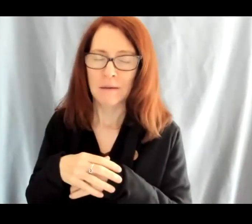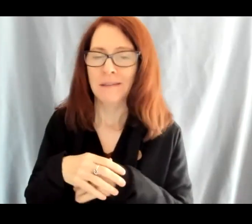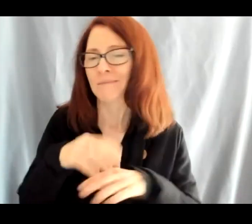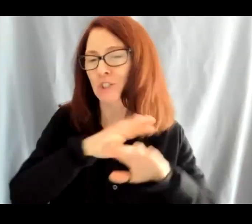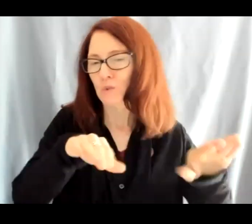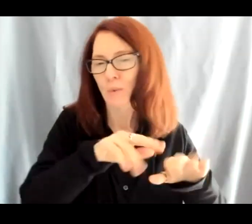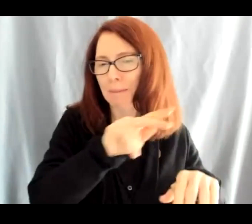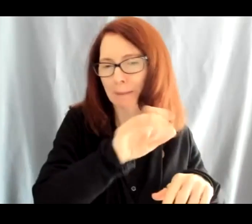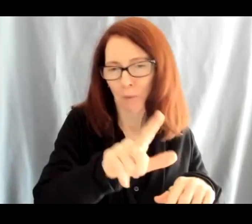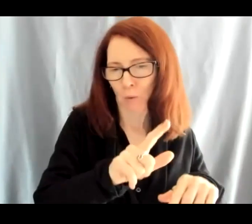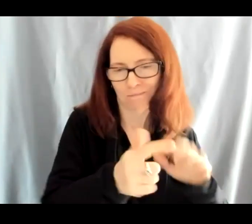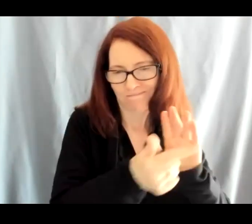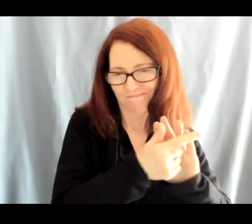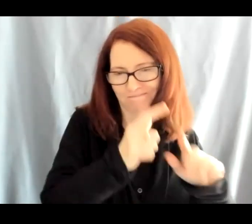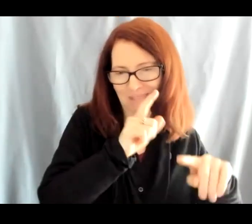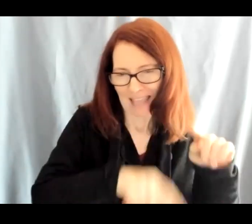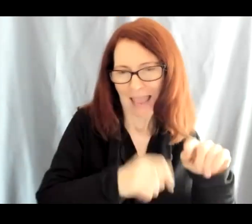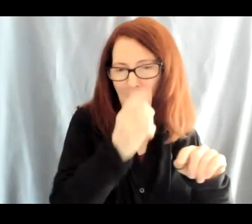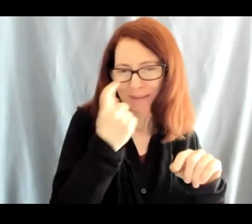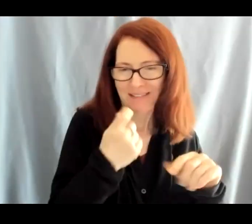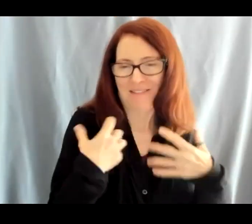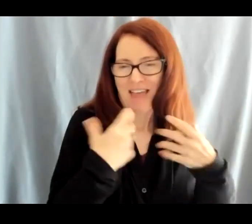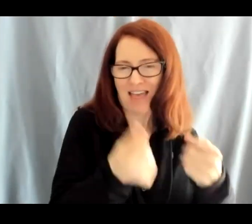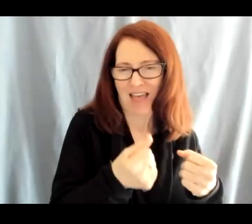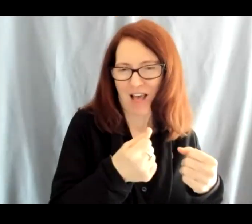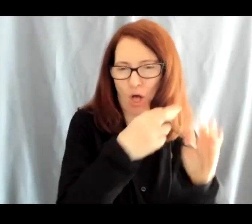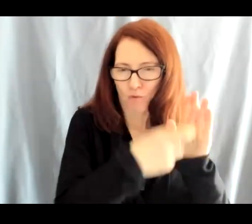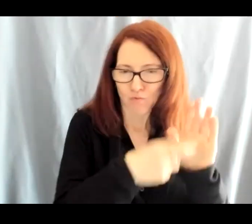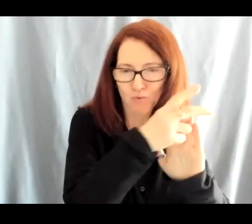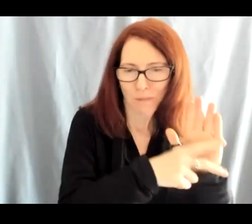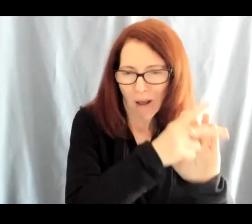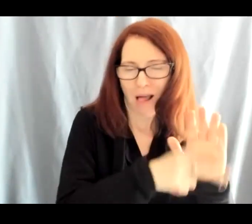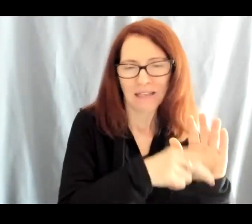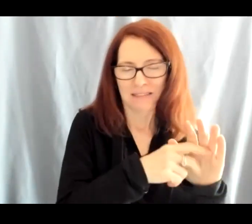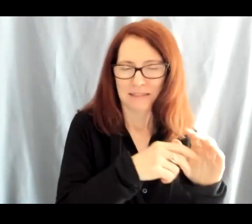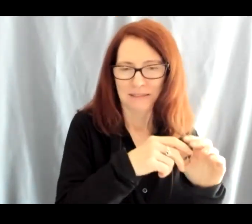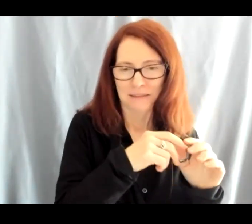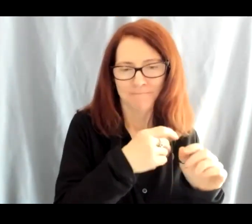animals are allowed that we would generally not consider animals to be allowed so you know if